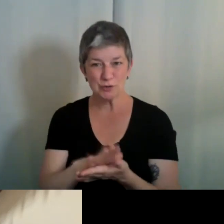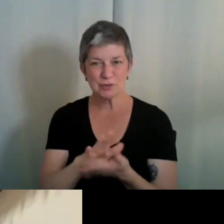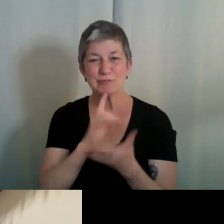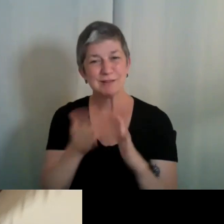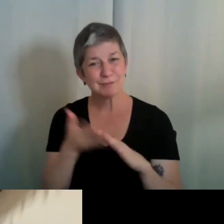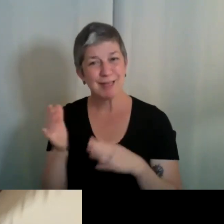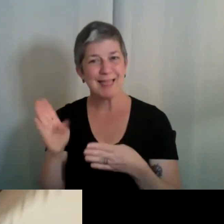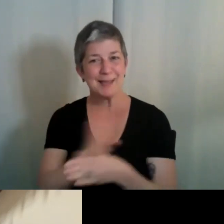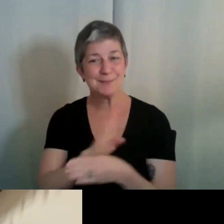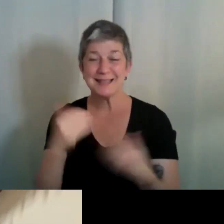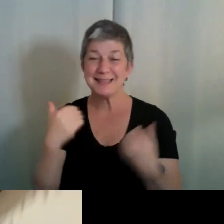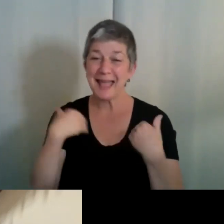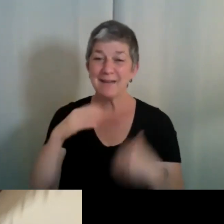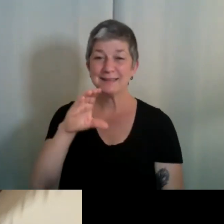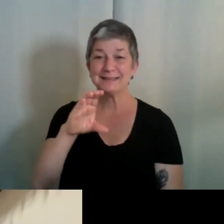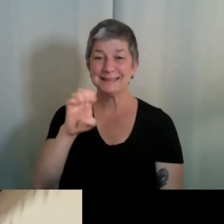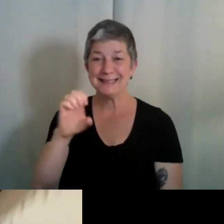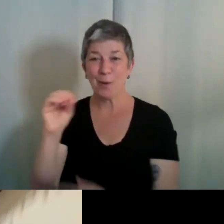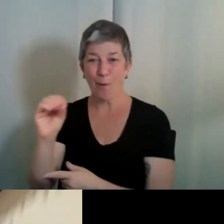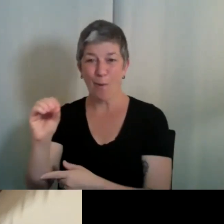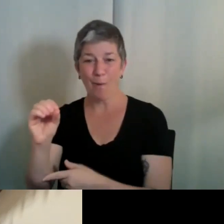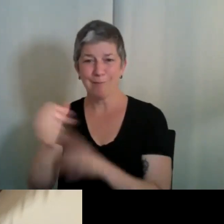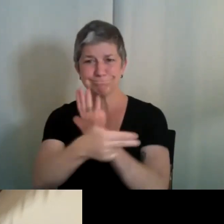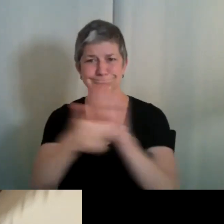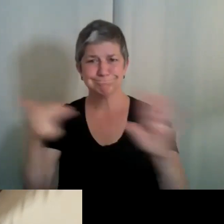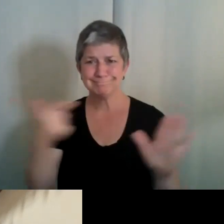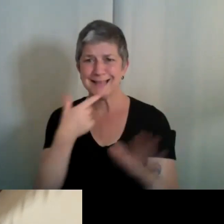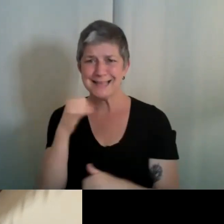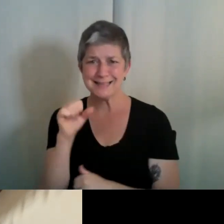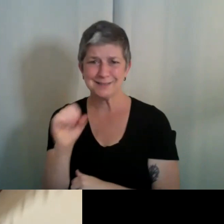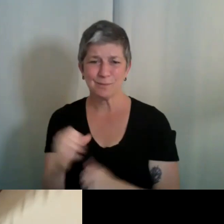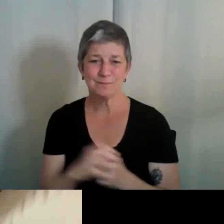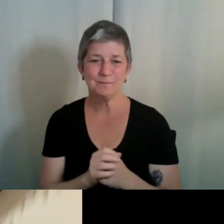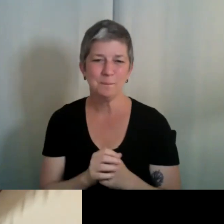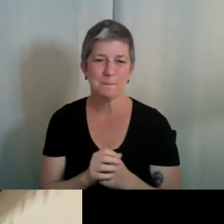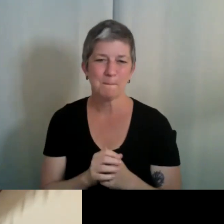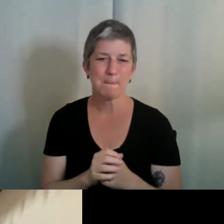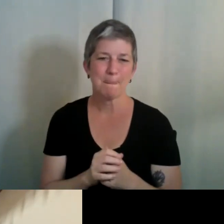CEO, they say it right there. And they care a lot about their